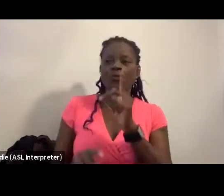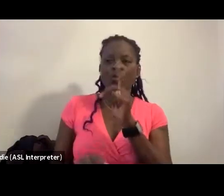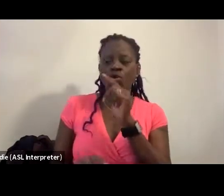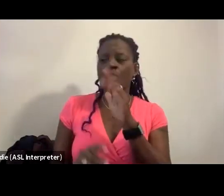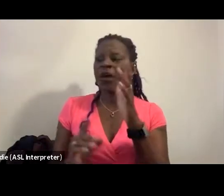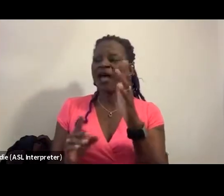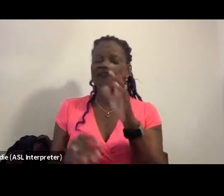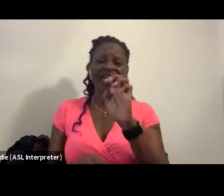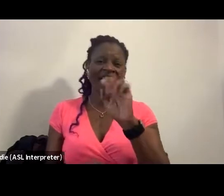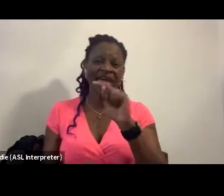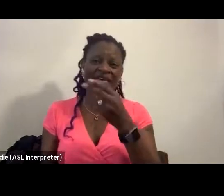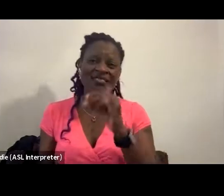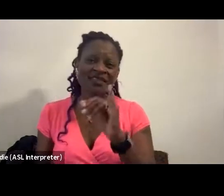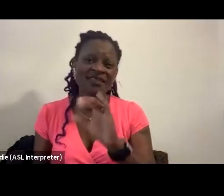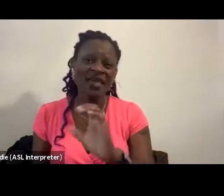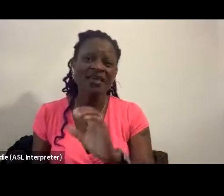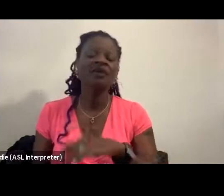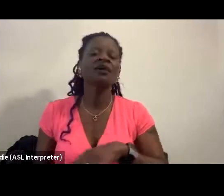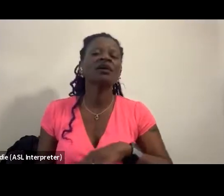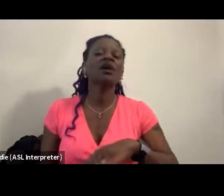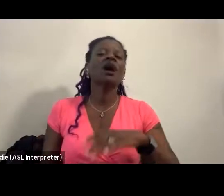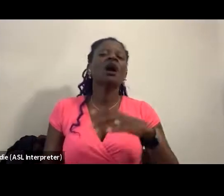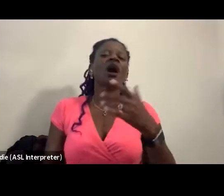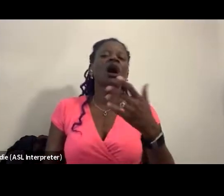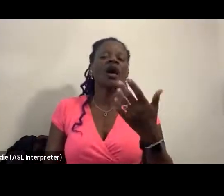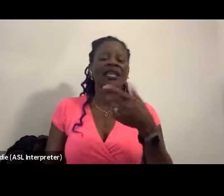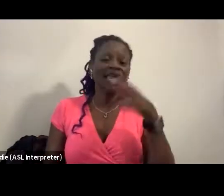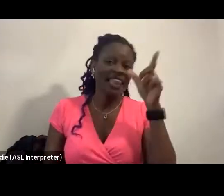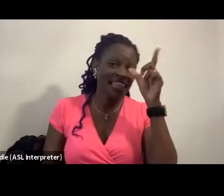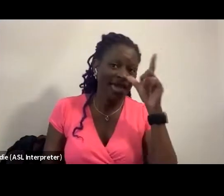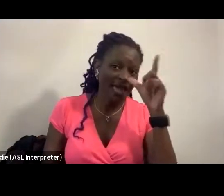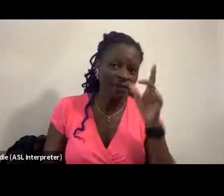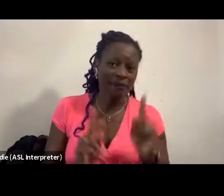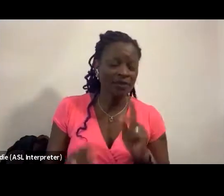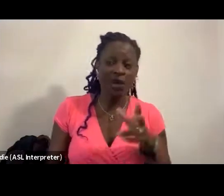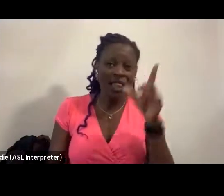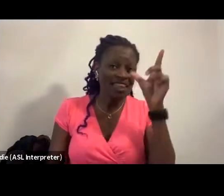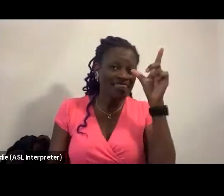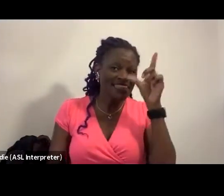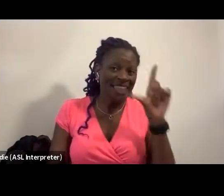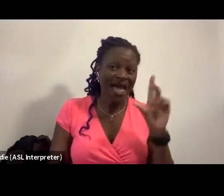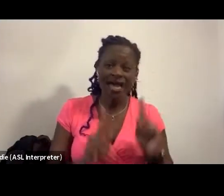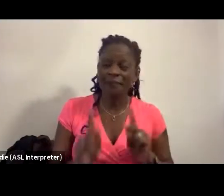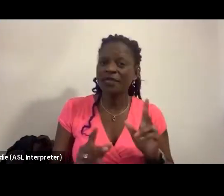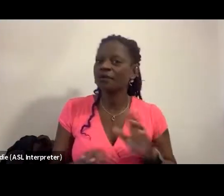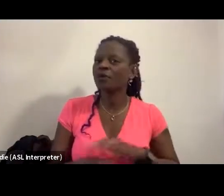get vaccinated were our Latino community members at 18 percent.